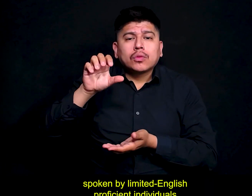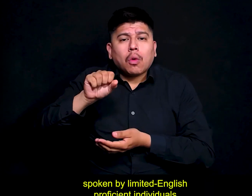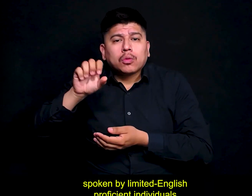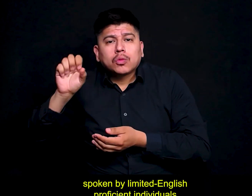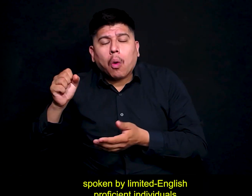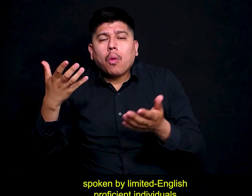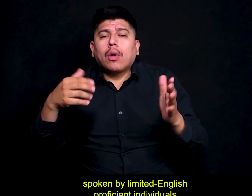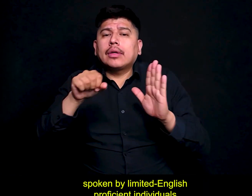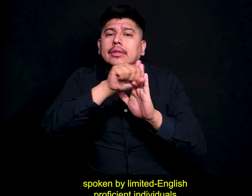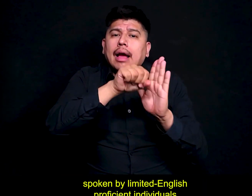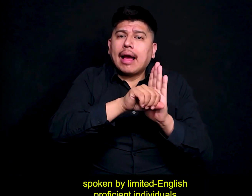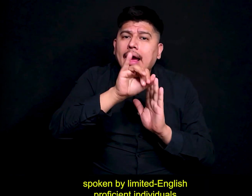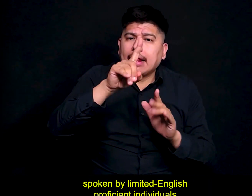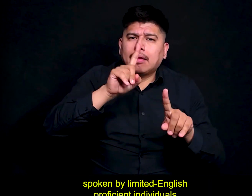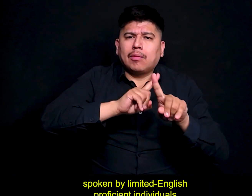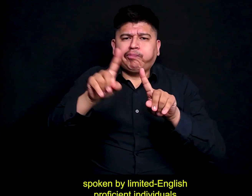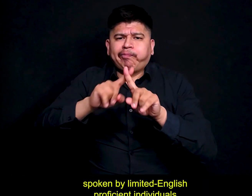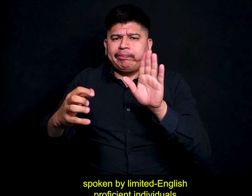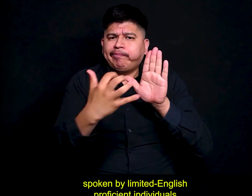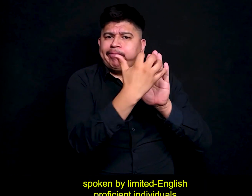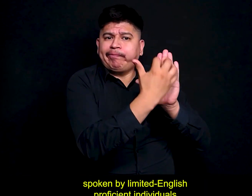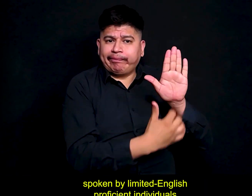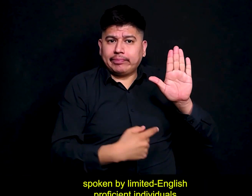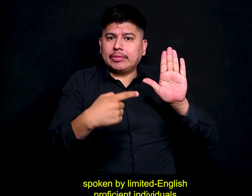spoken by limited-English proficient individuals